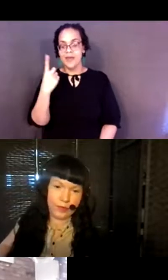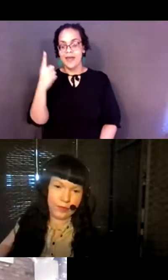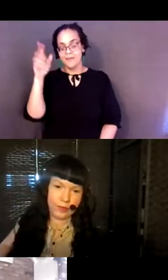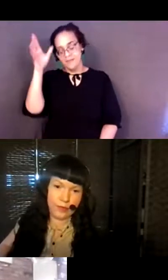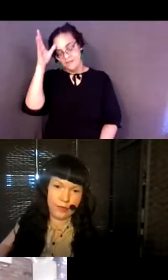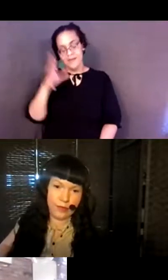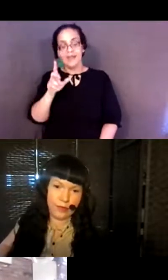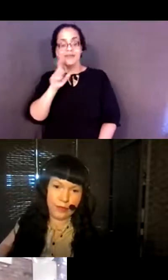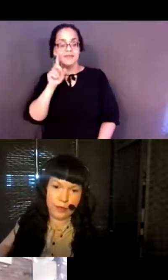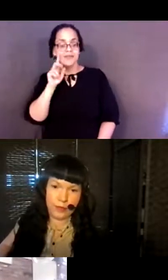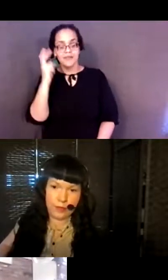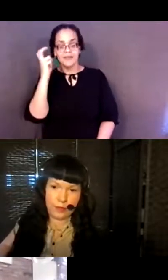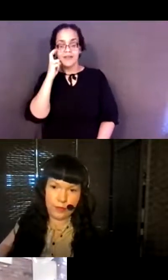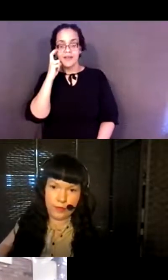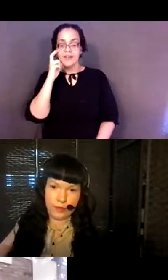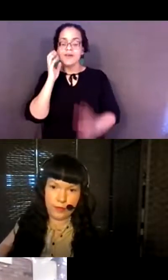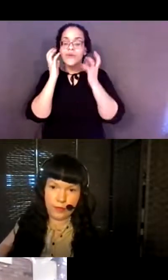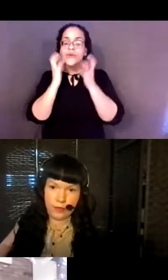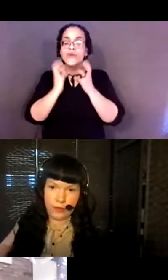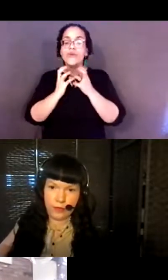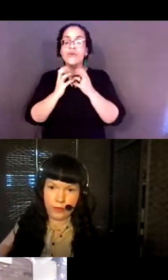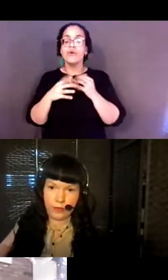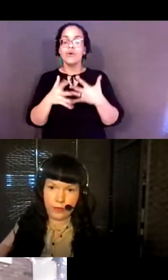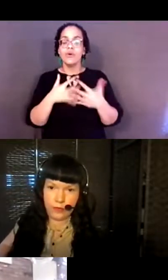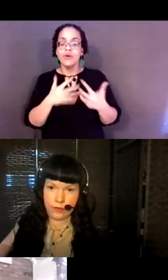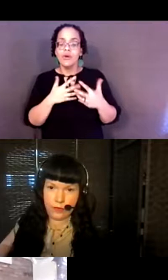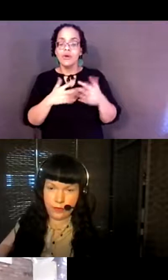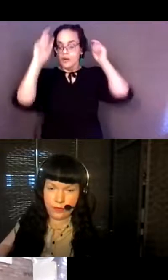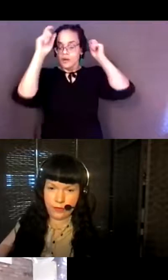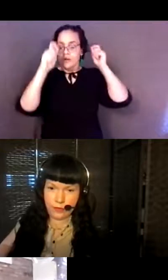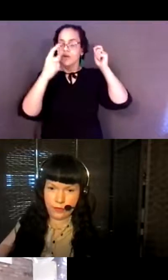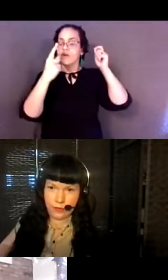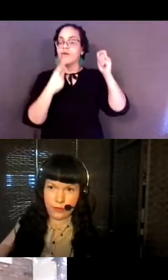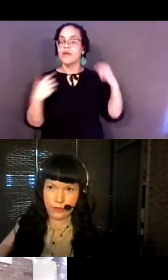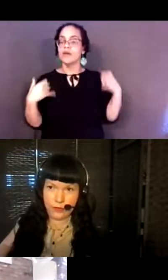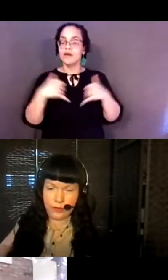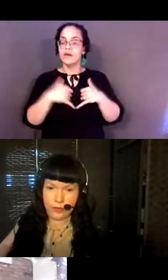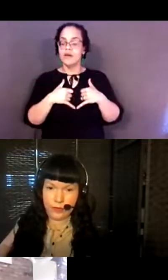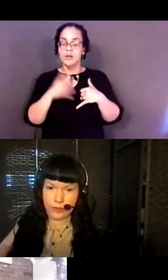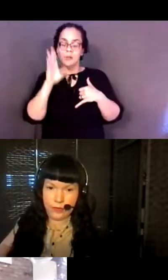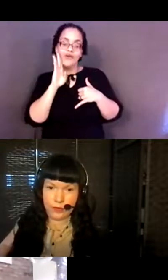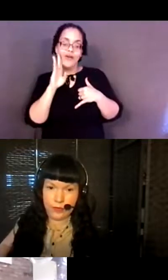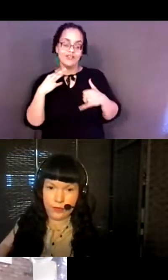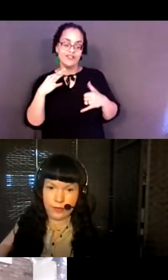black cap and a red jacket with a brown shirt underneath